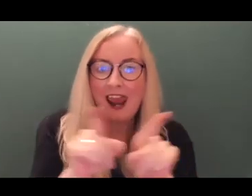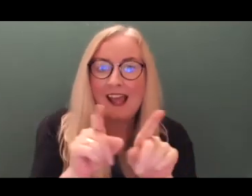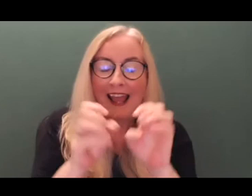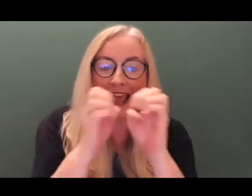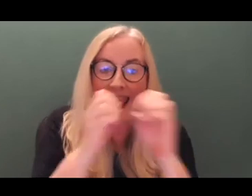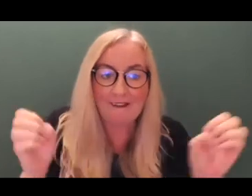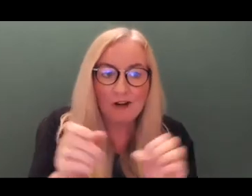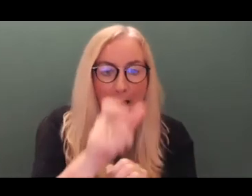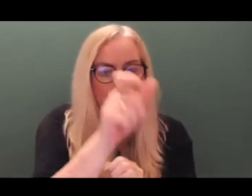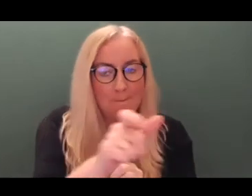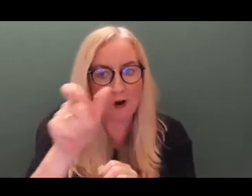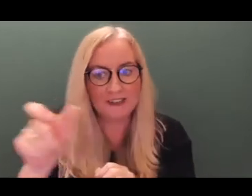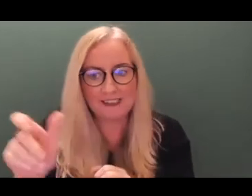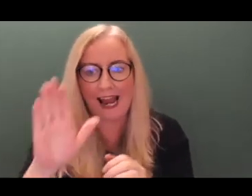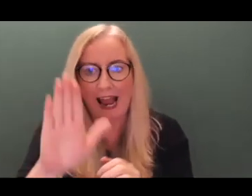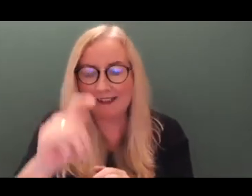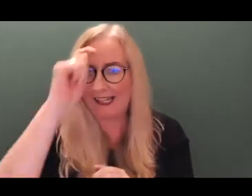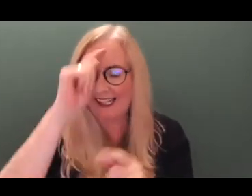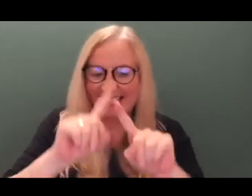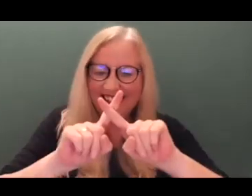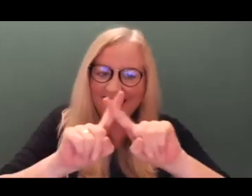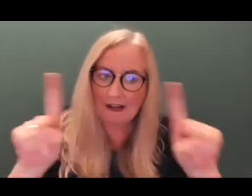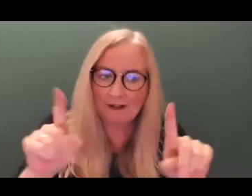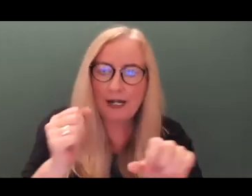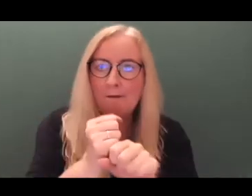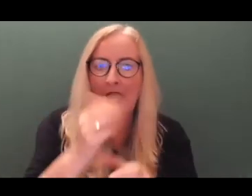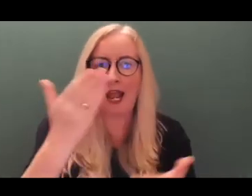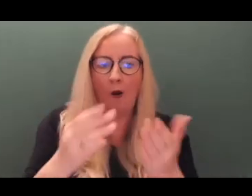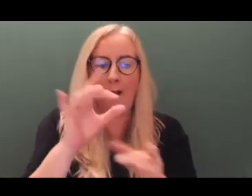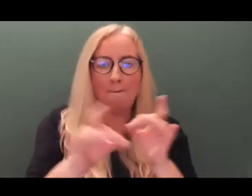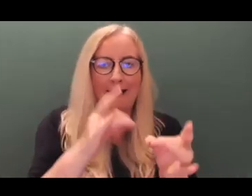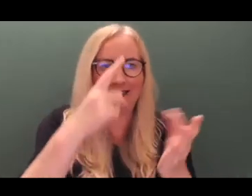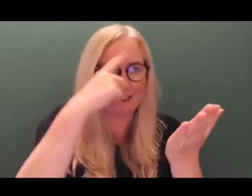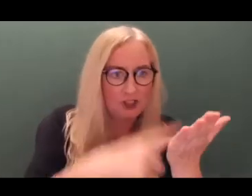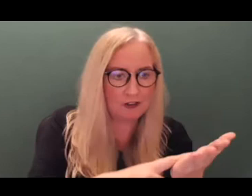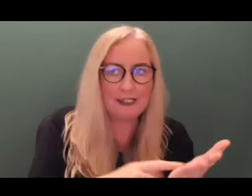has to start thinking differently about decision making and about capacity and there is a bit of a